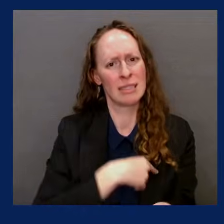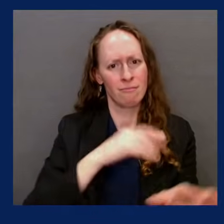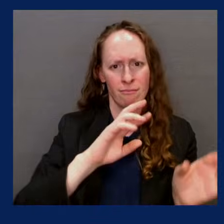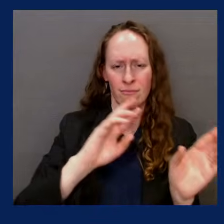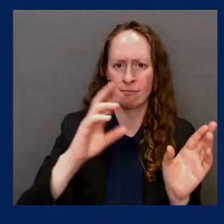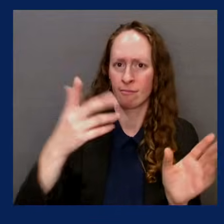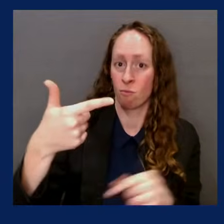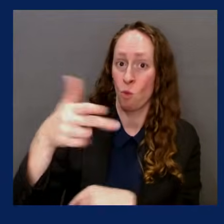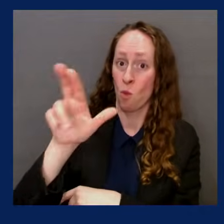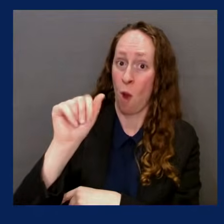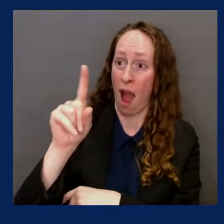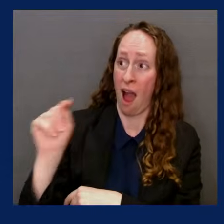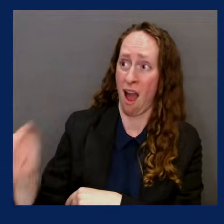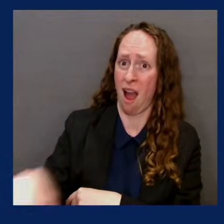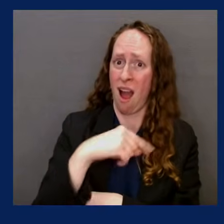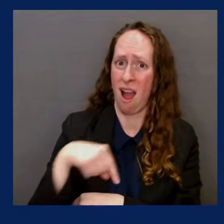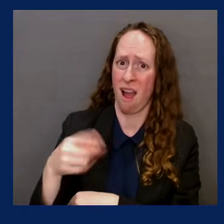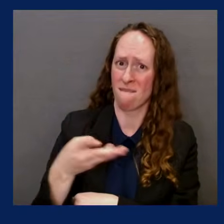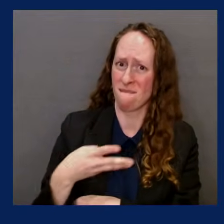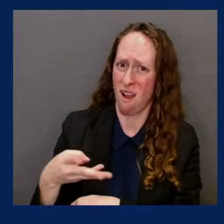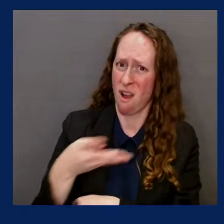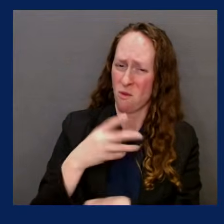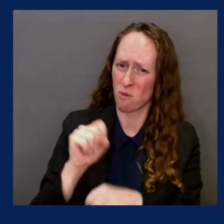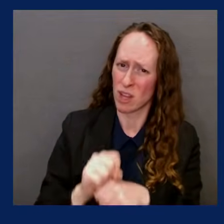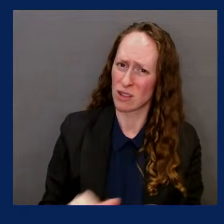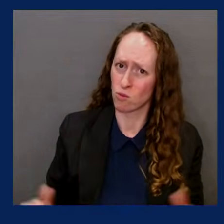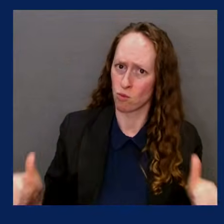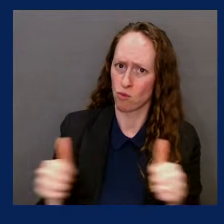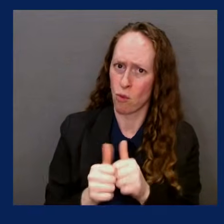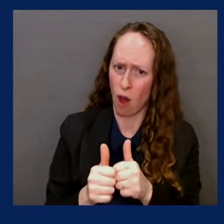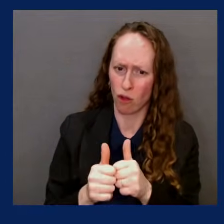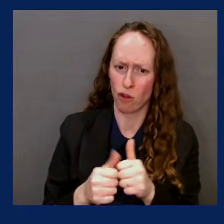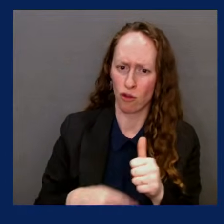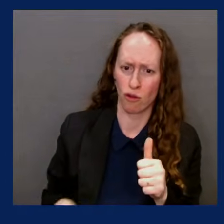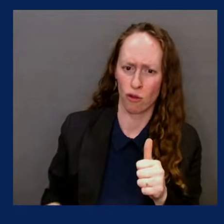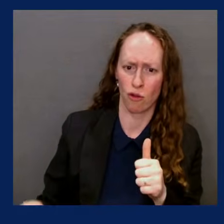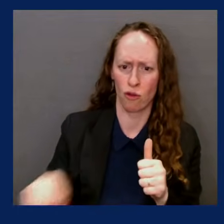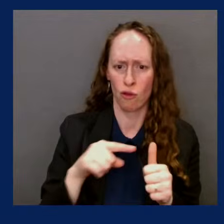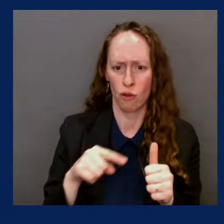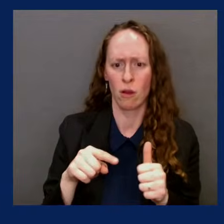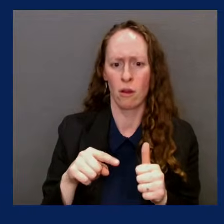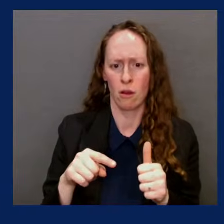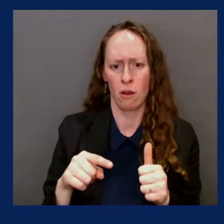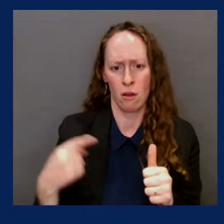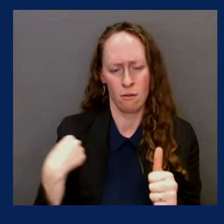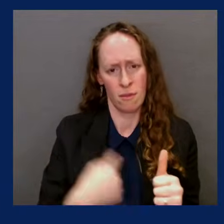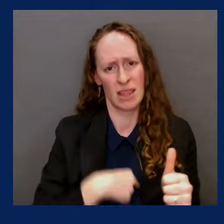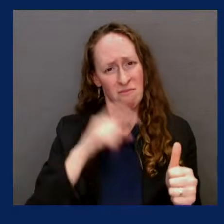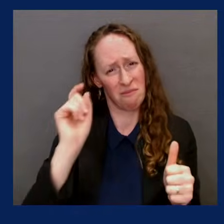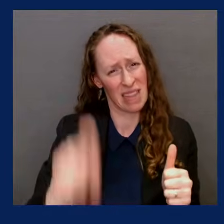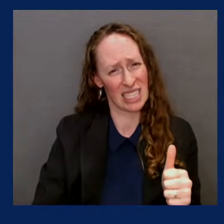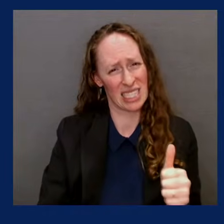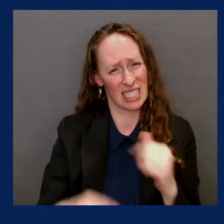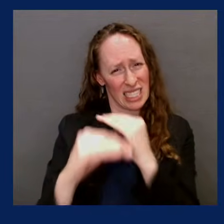It's about maintaining stability -- stability in the Taiwan Strait, the Indian Ocean, the whole -- that whole area.